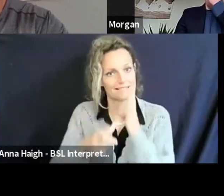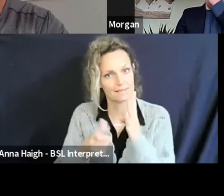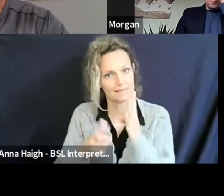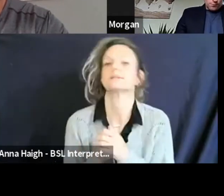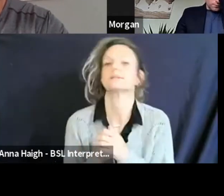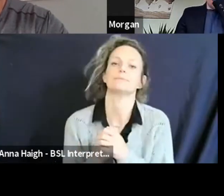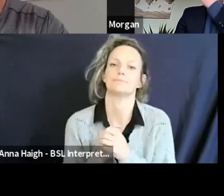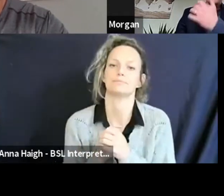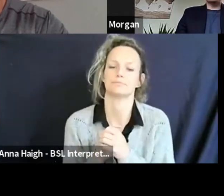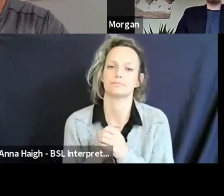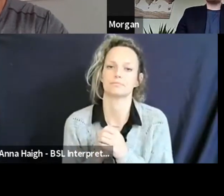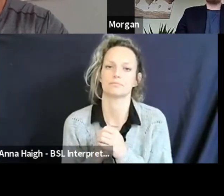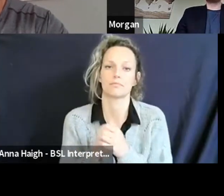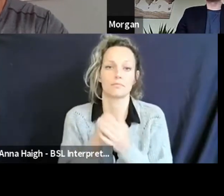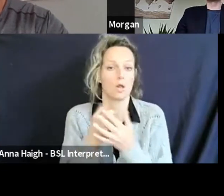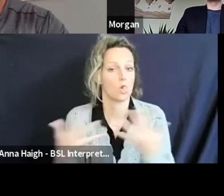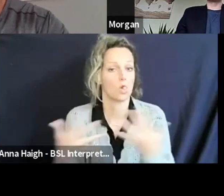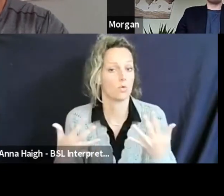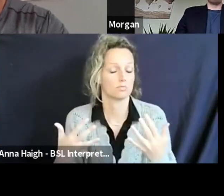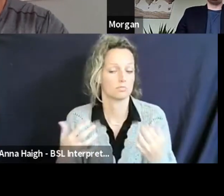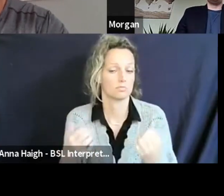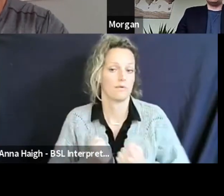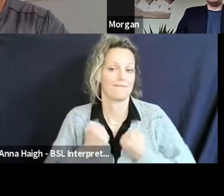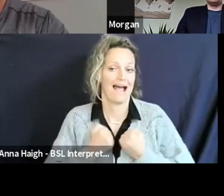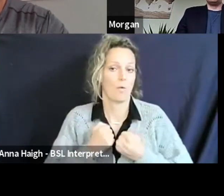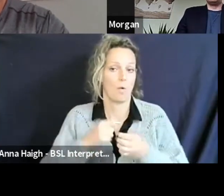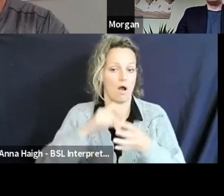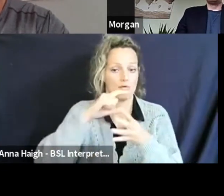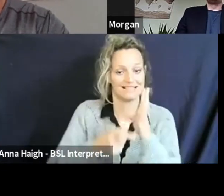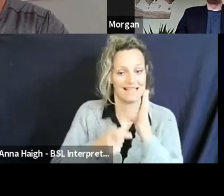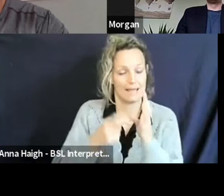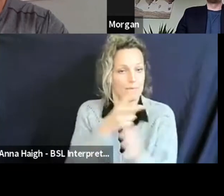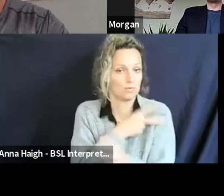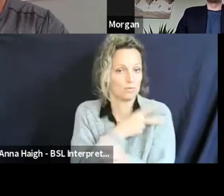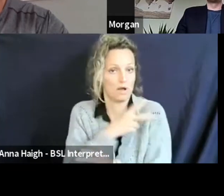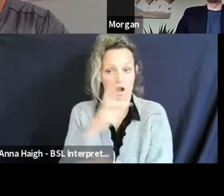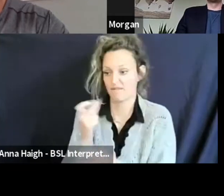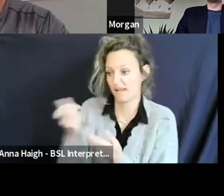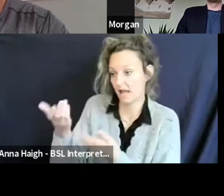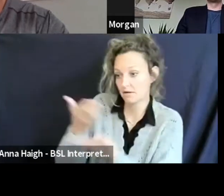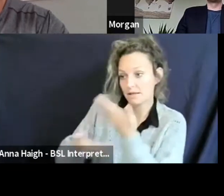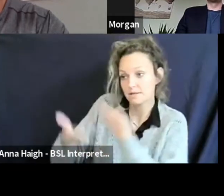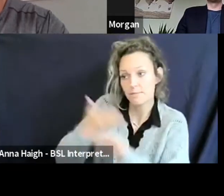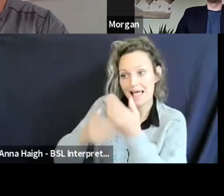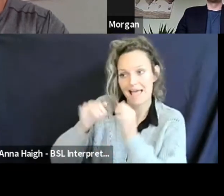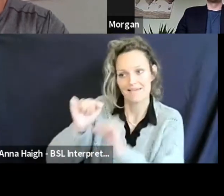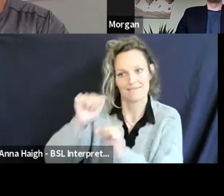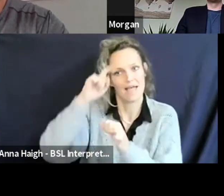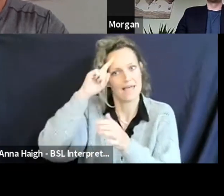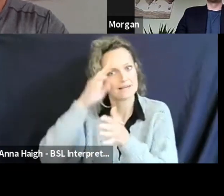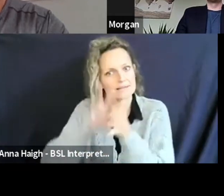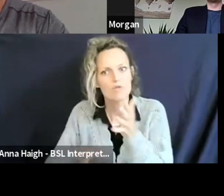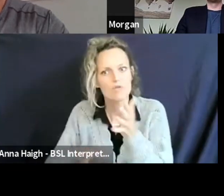Over the last few months or last 18 months when we have been working at